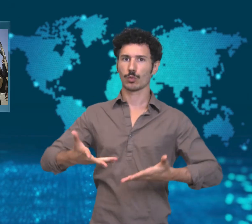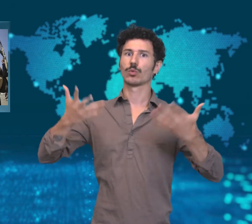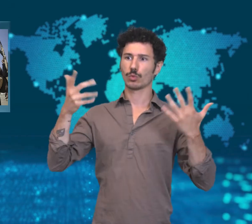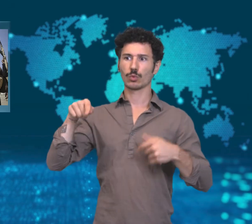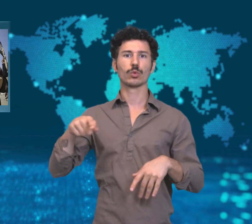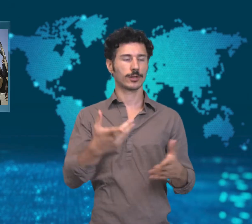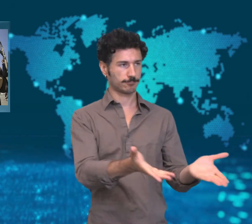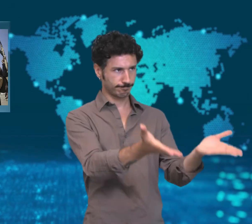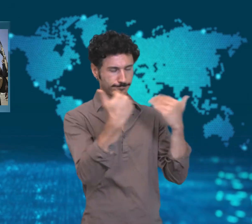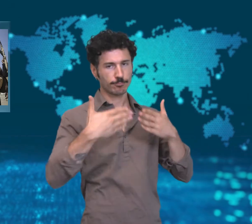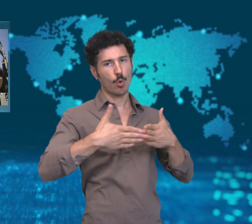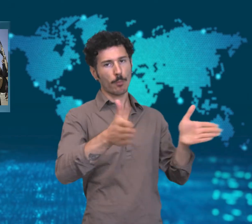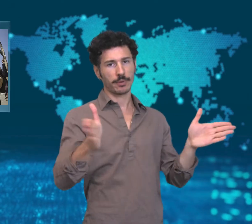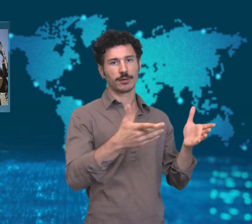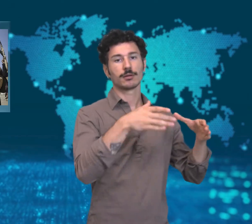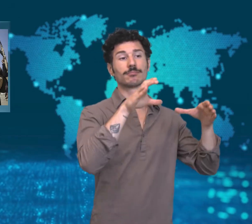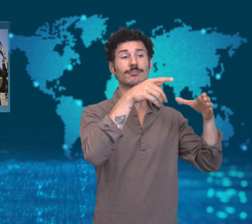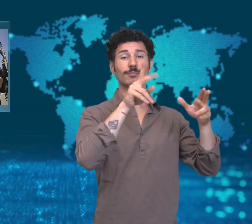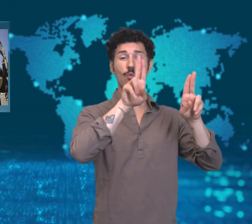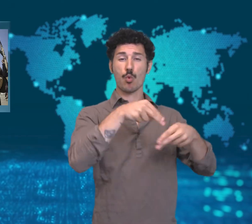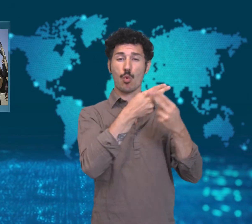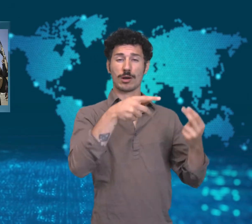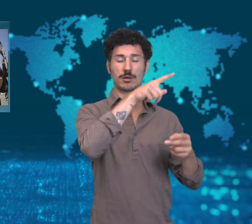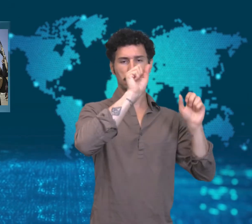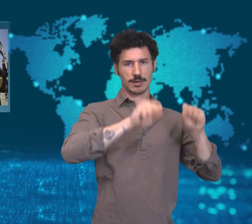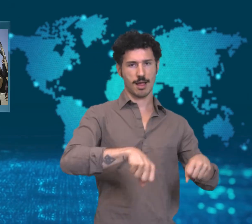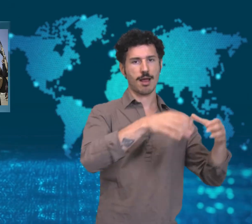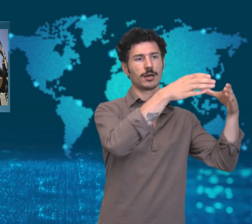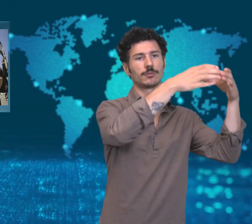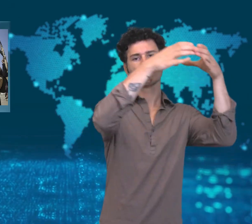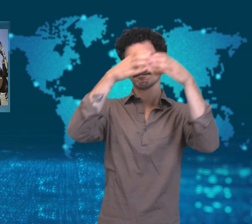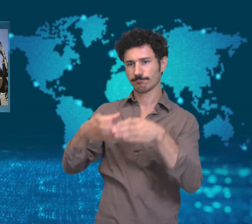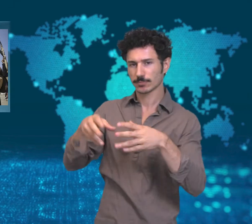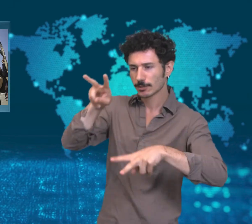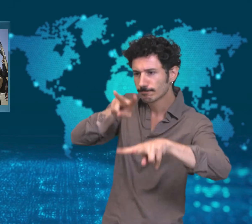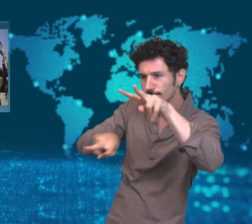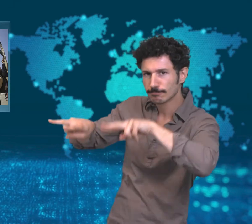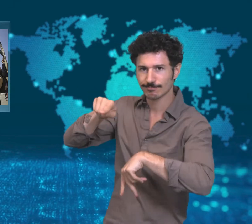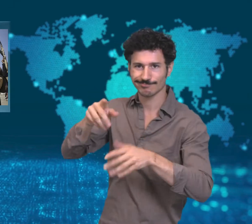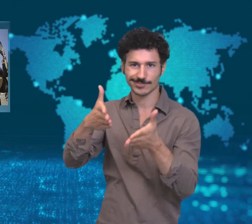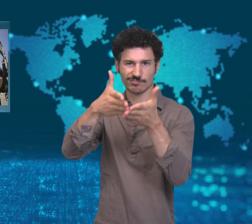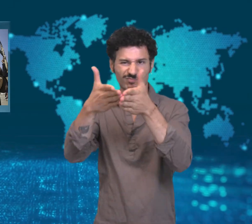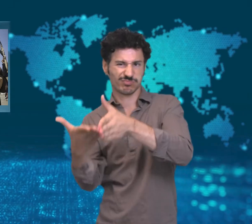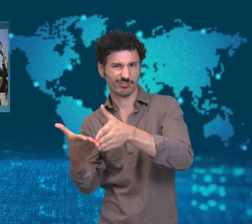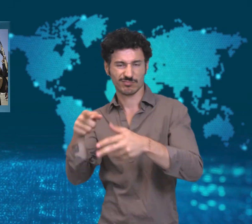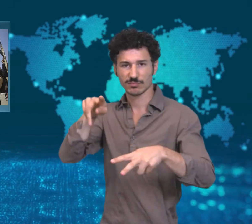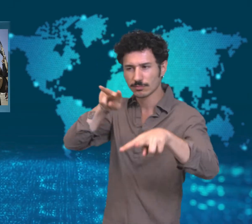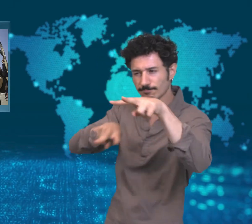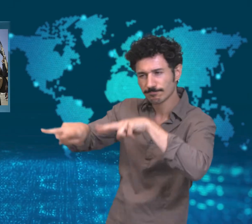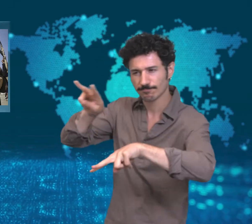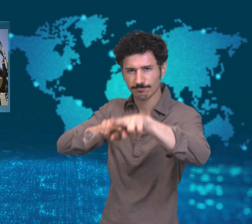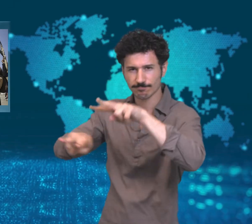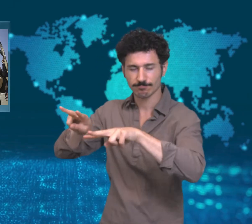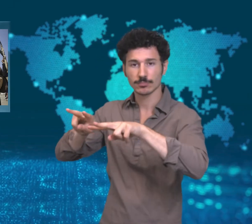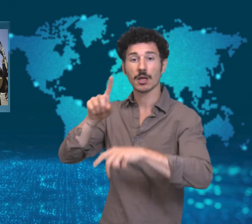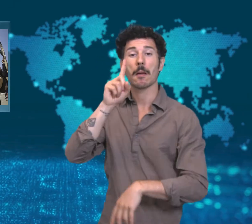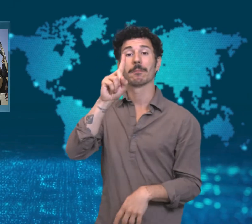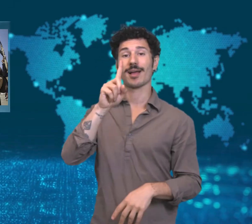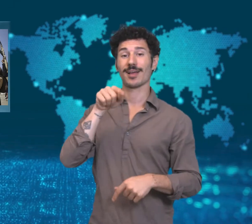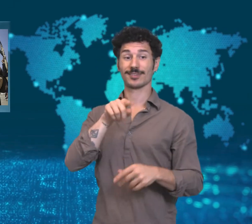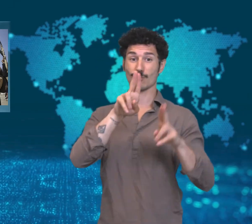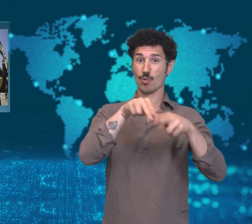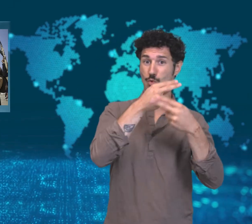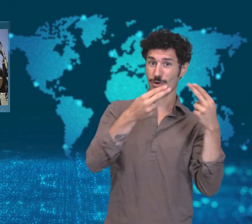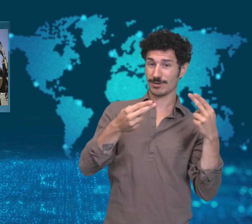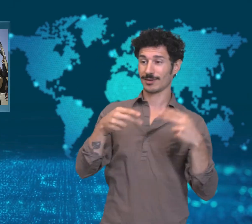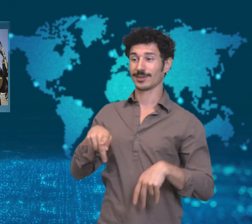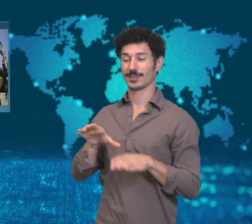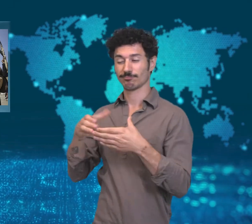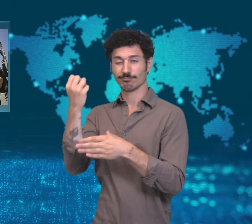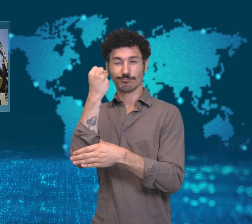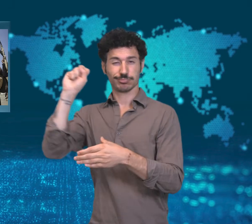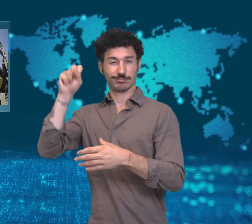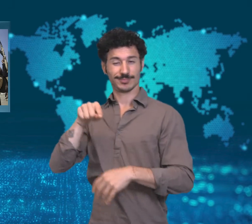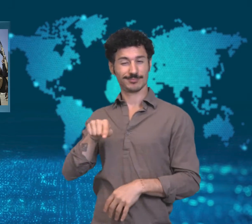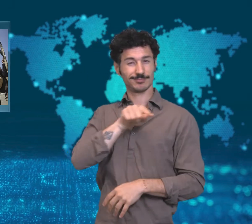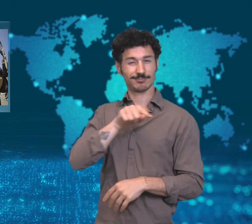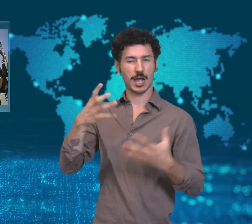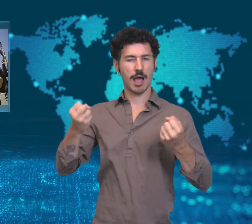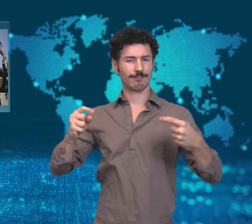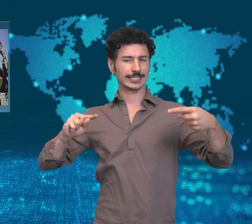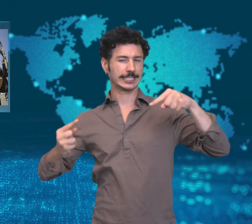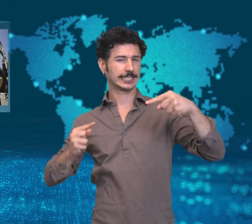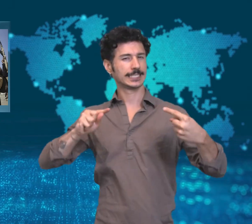agreed to let a UN team assess the tanker after originally denying them access.